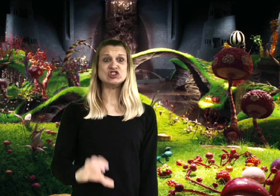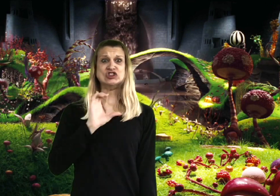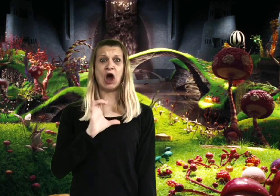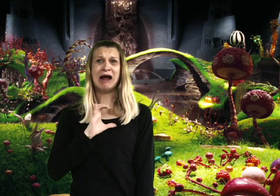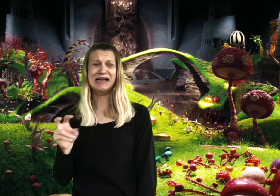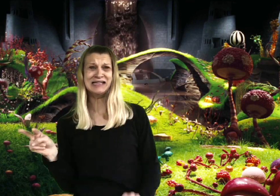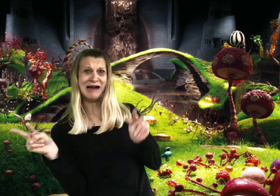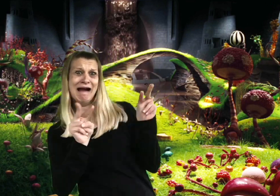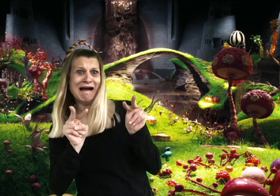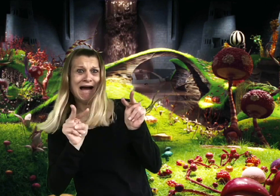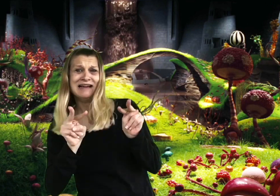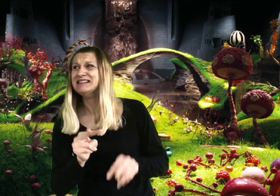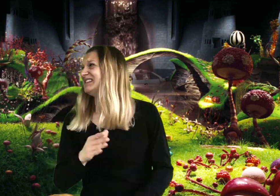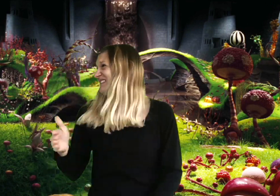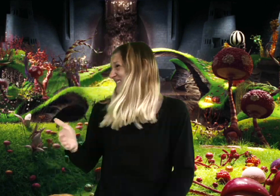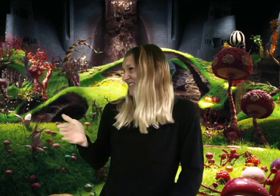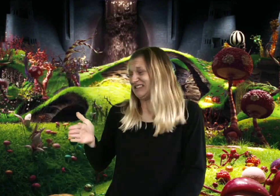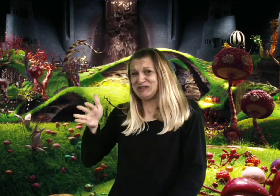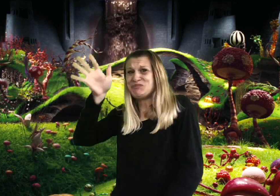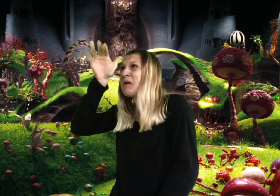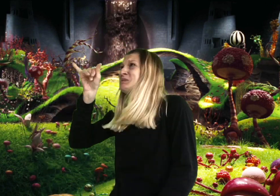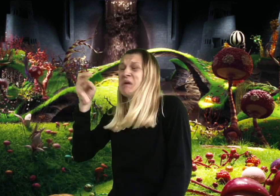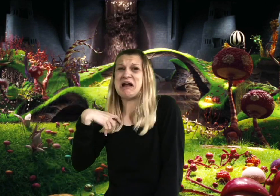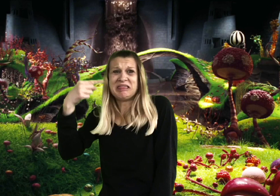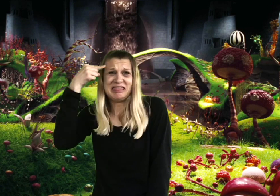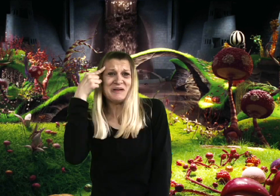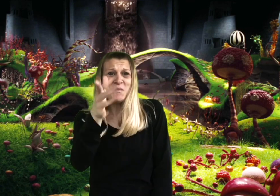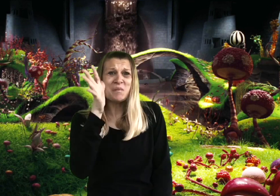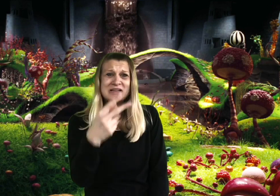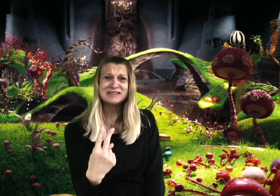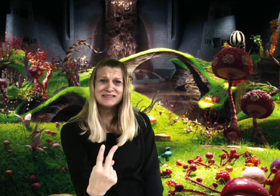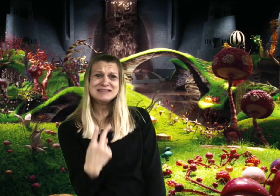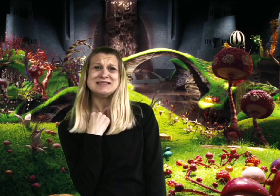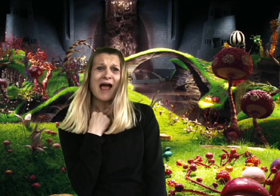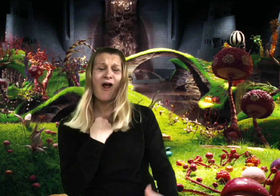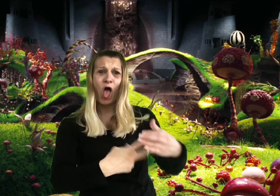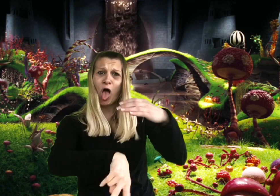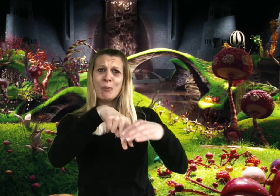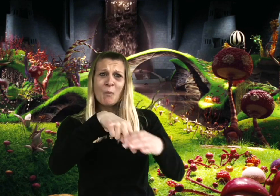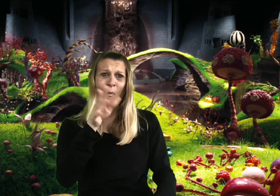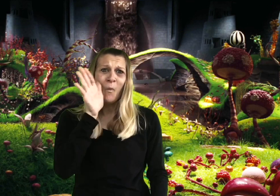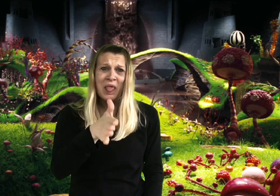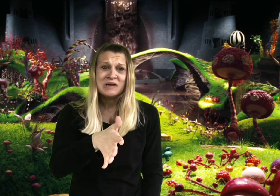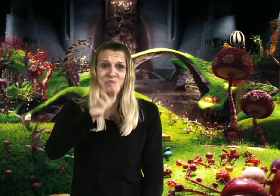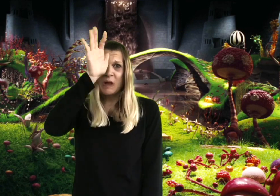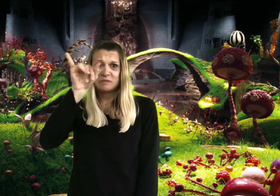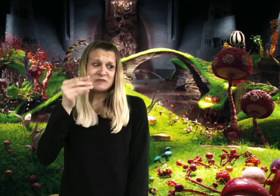Charlie Bucket said, "Oh dear, look! He’s slowing down! He is going to be stuck."